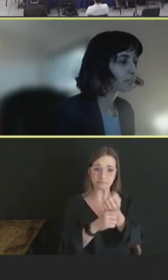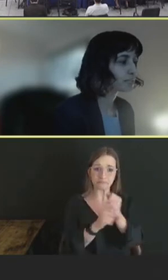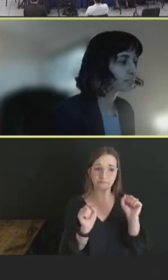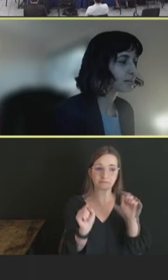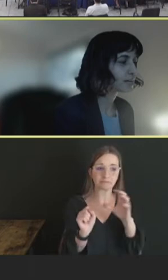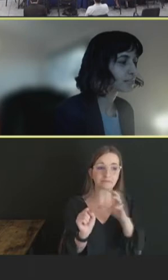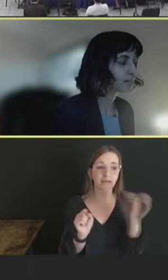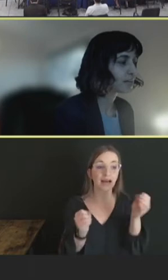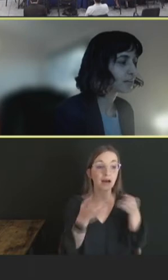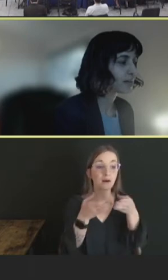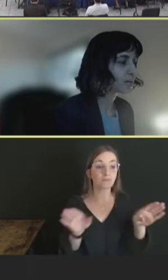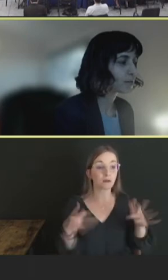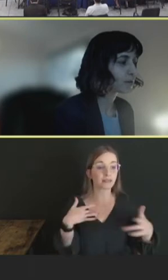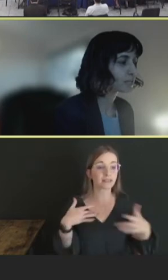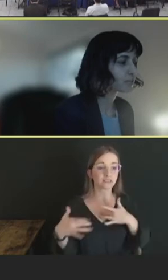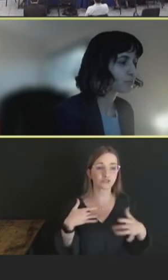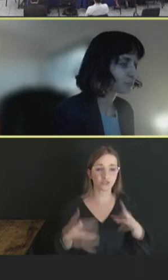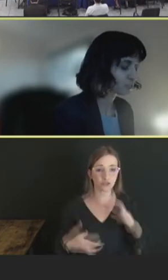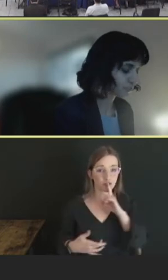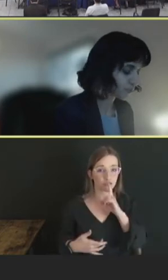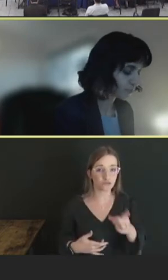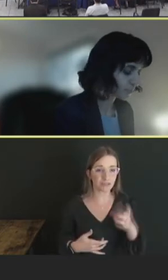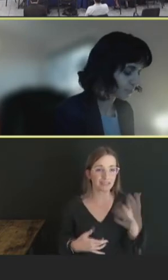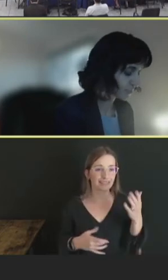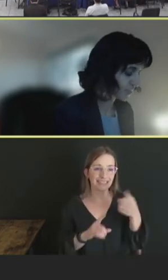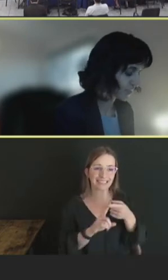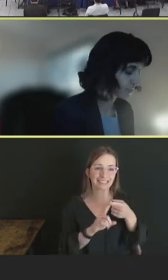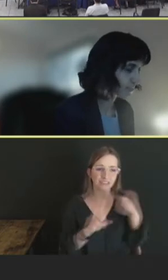designed studies and inaccurate extrapolation from such studies.